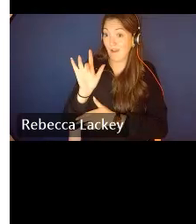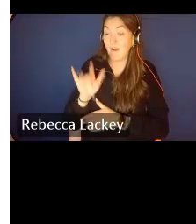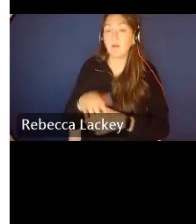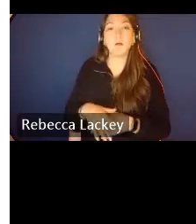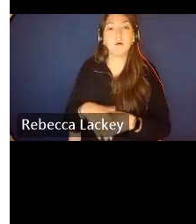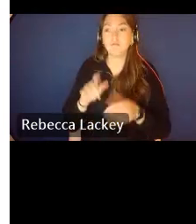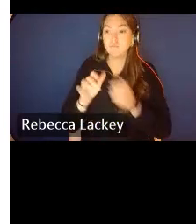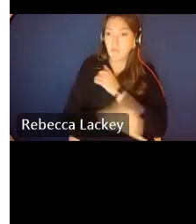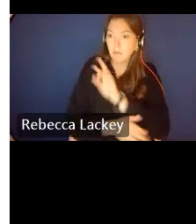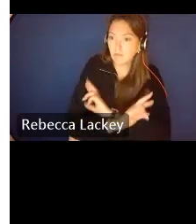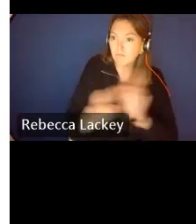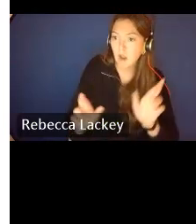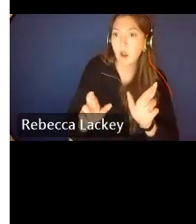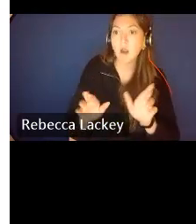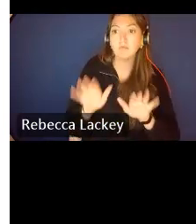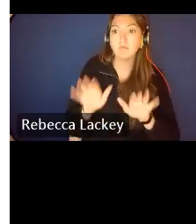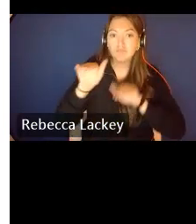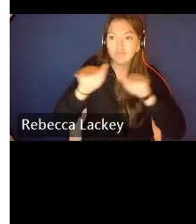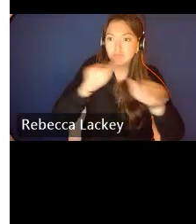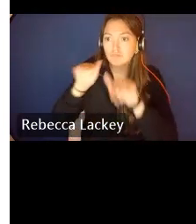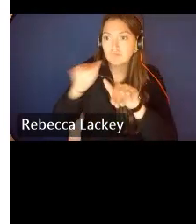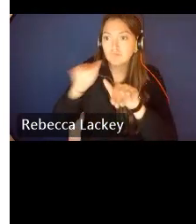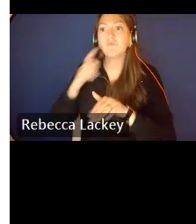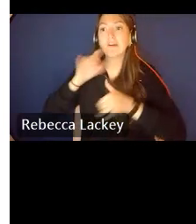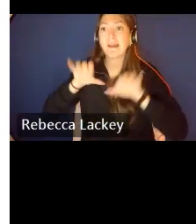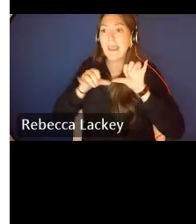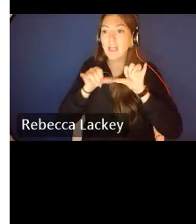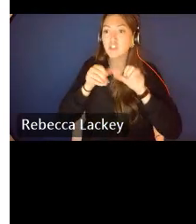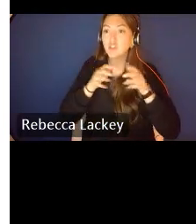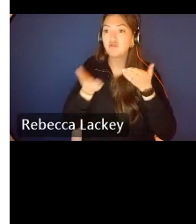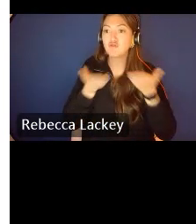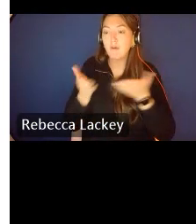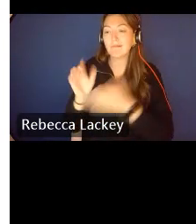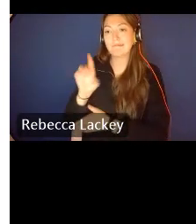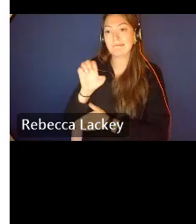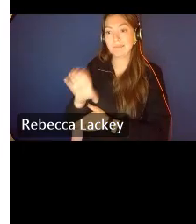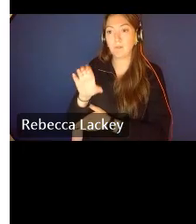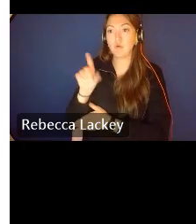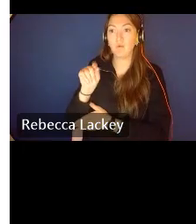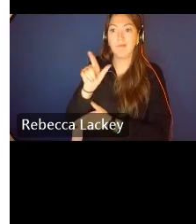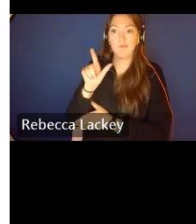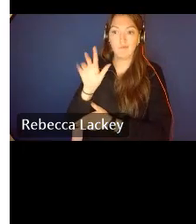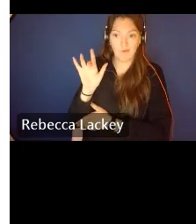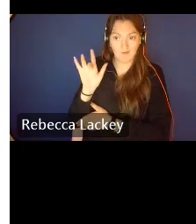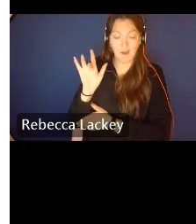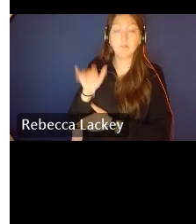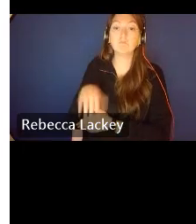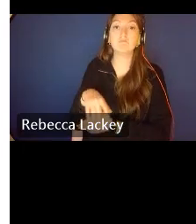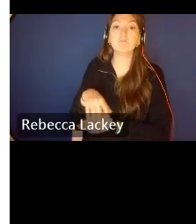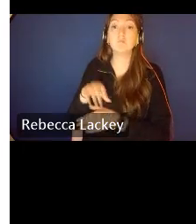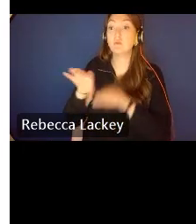prepared a solicitation for engineering services in December of 2025 with a consultant selected